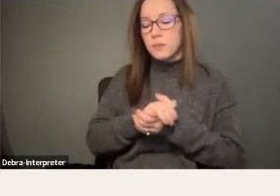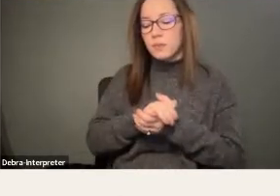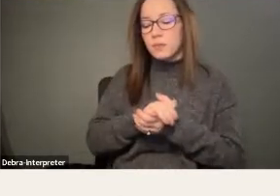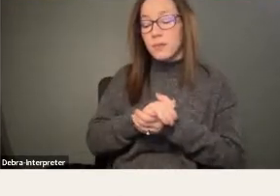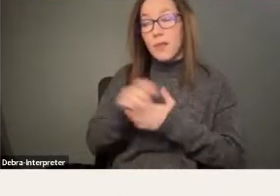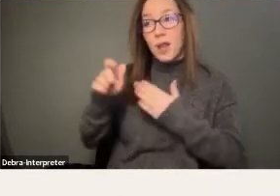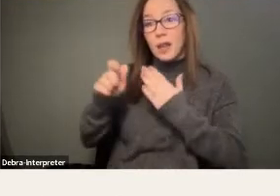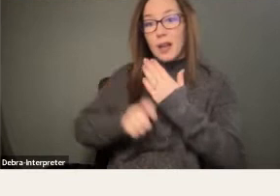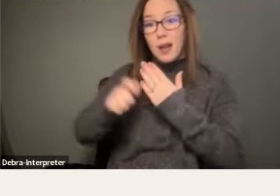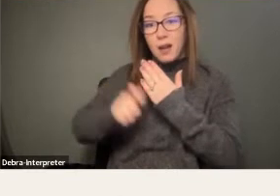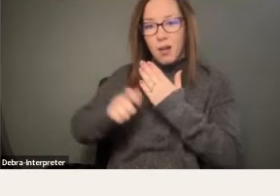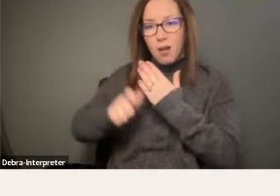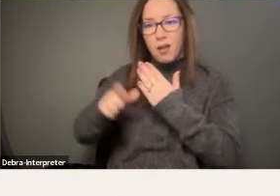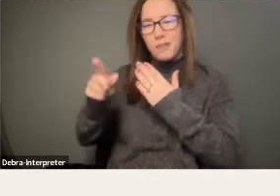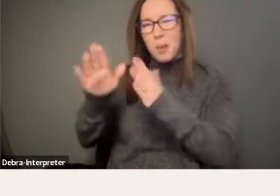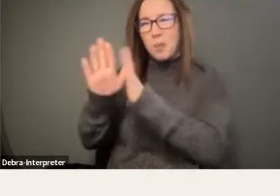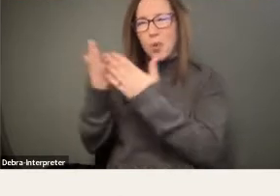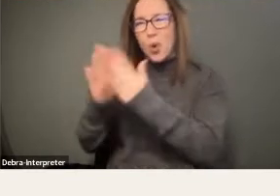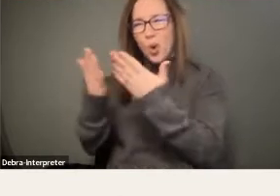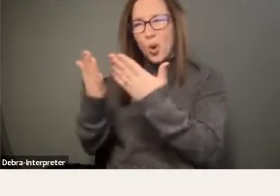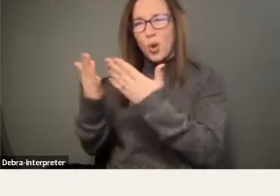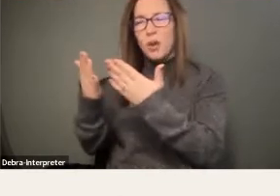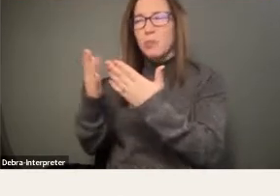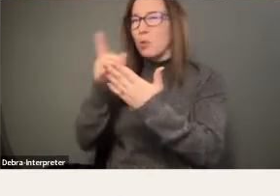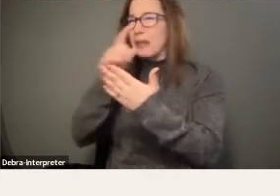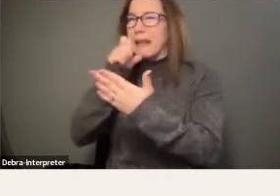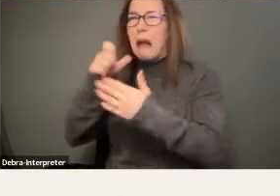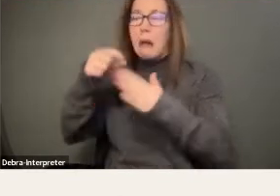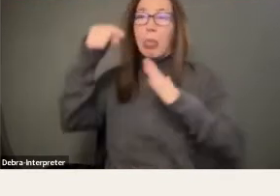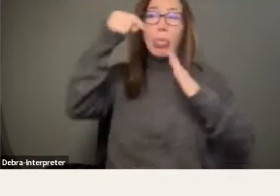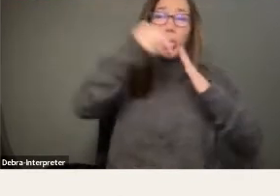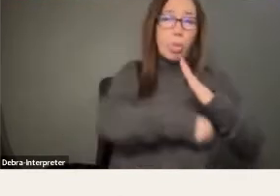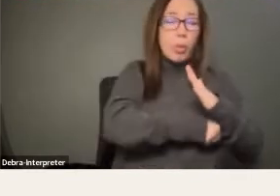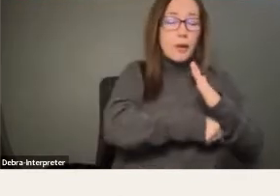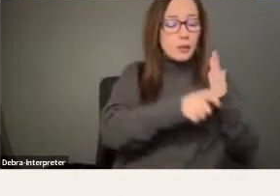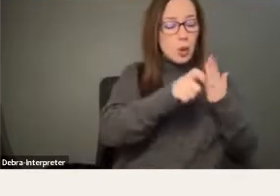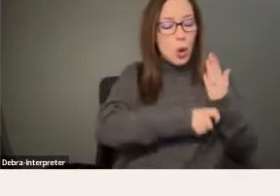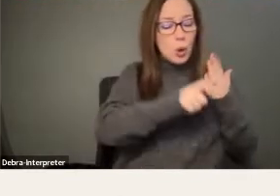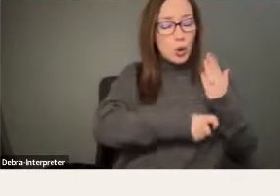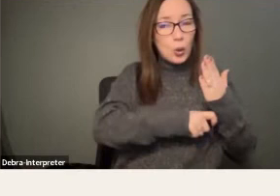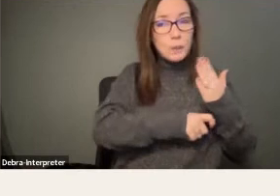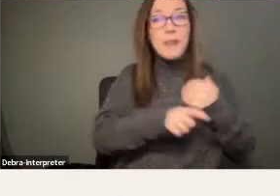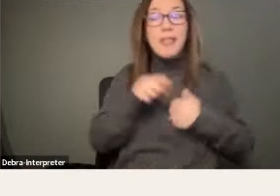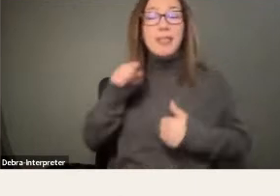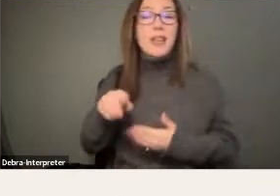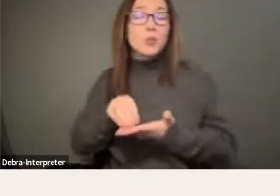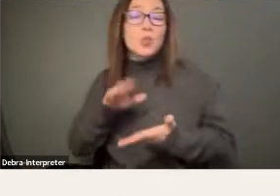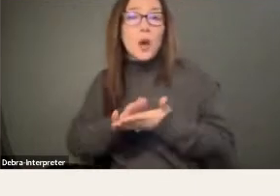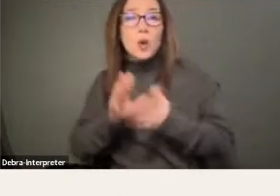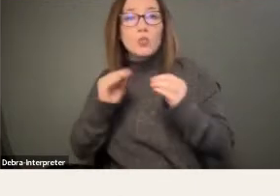will find, you know, records from the catalog that are more at the book level that maybe diving down